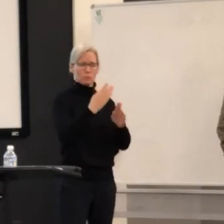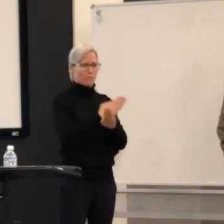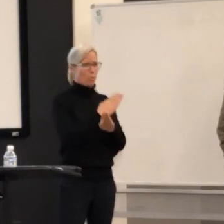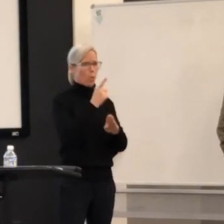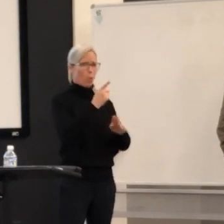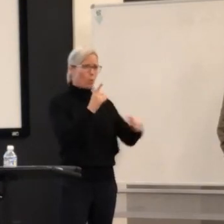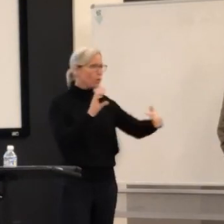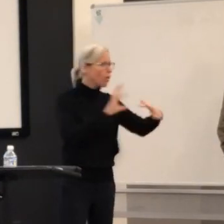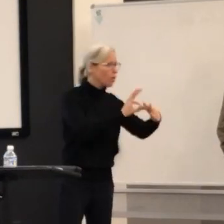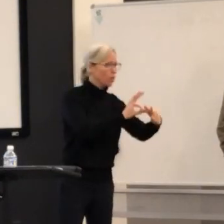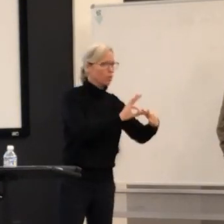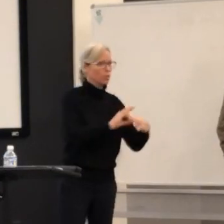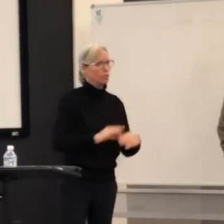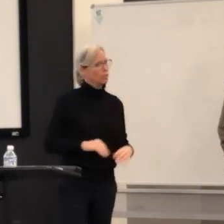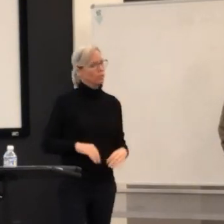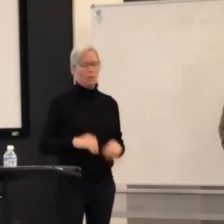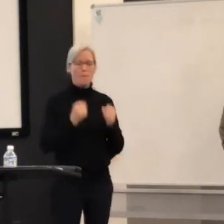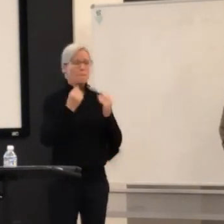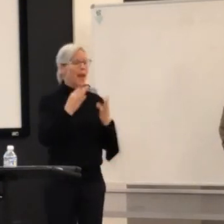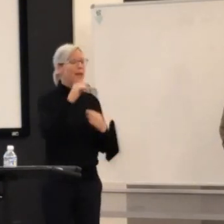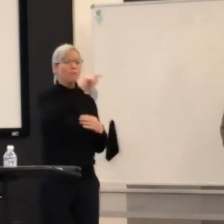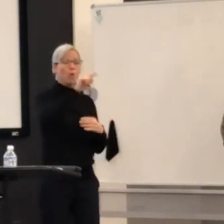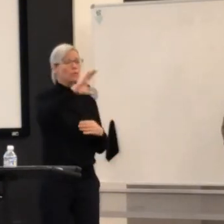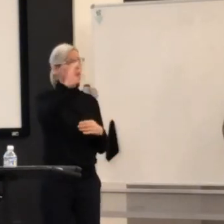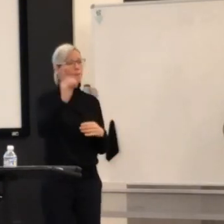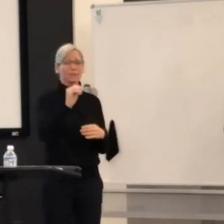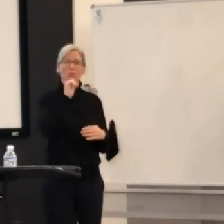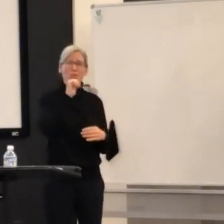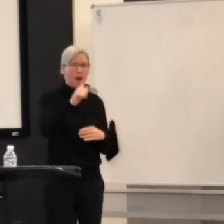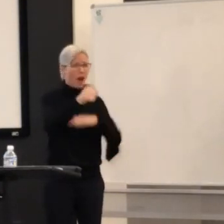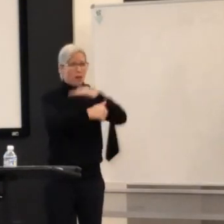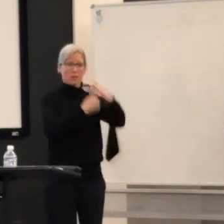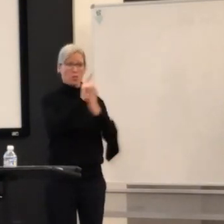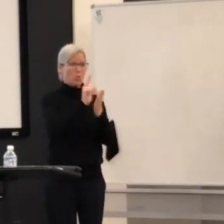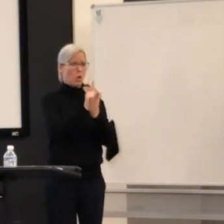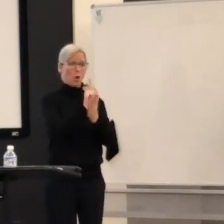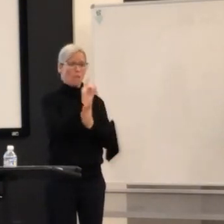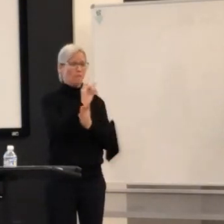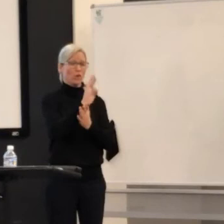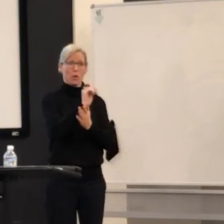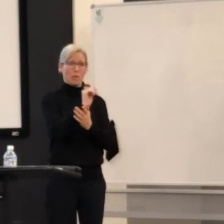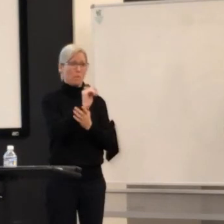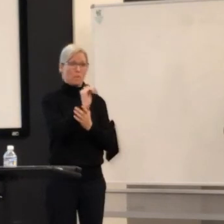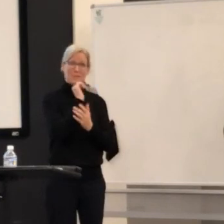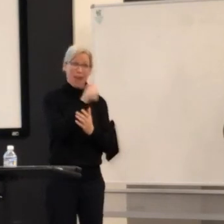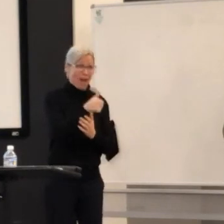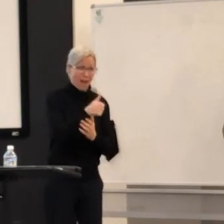Many of them are not law firms and one of the things that means is that the information that you share with them